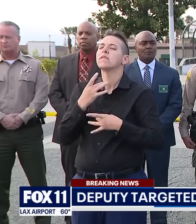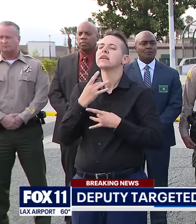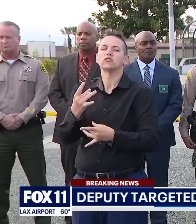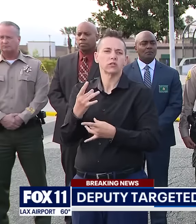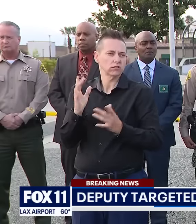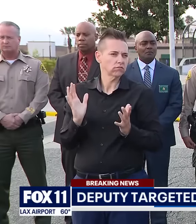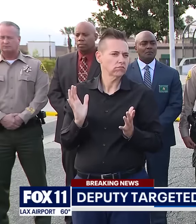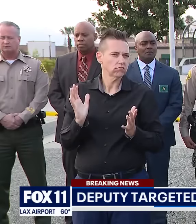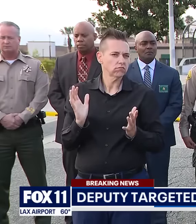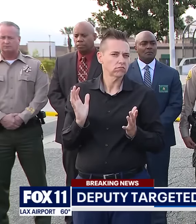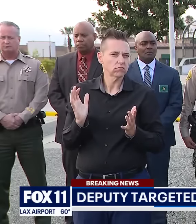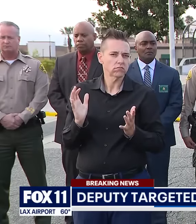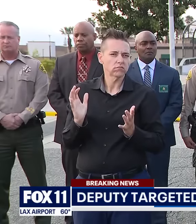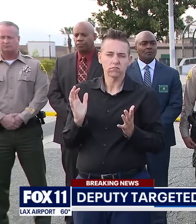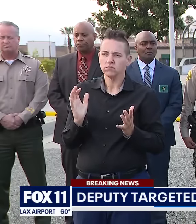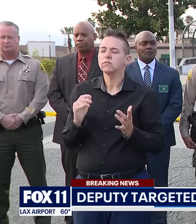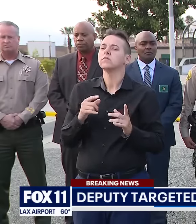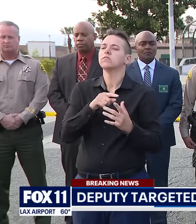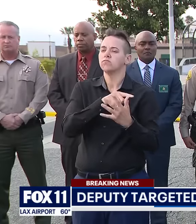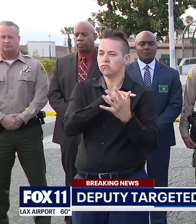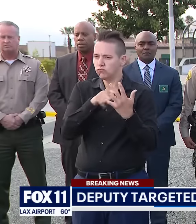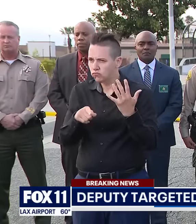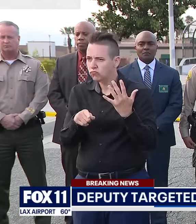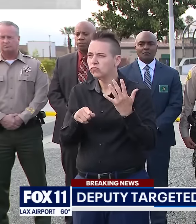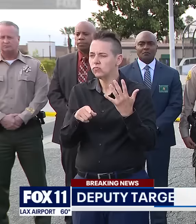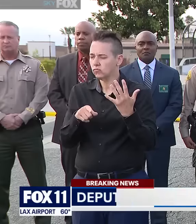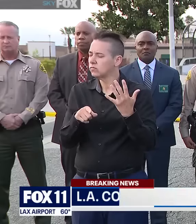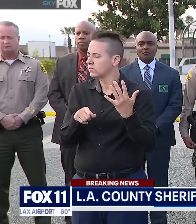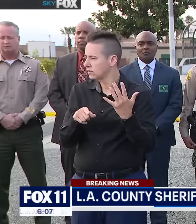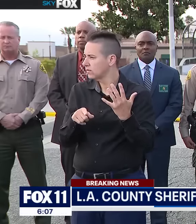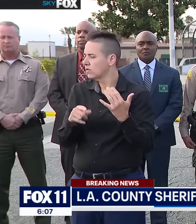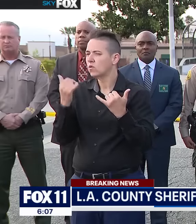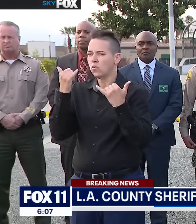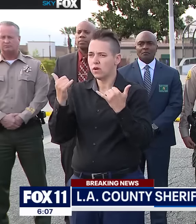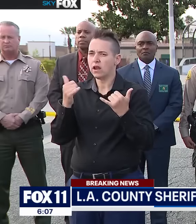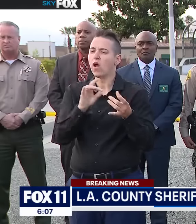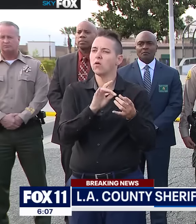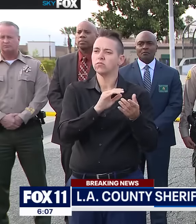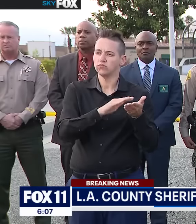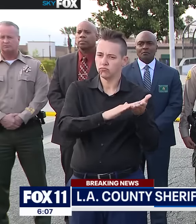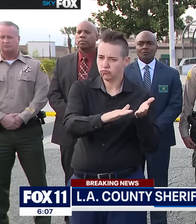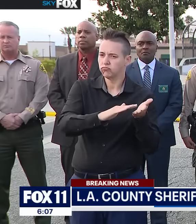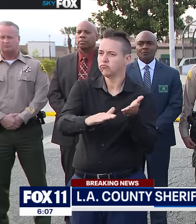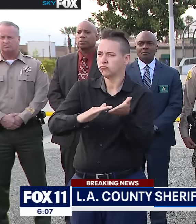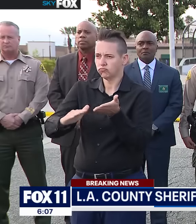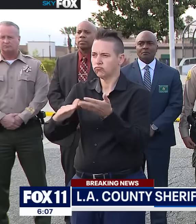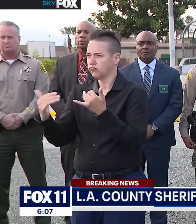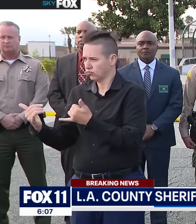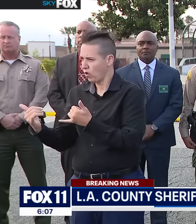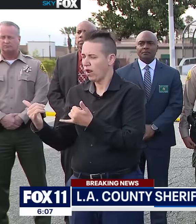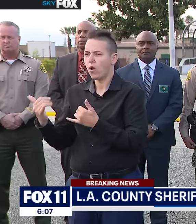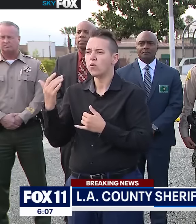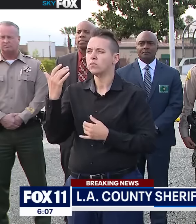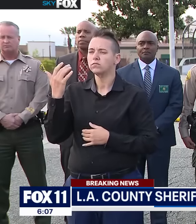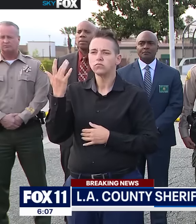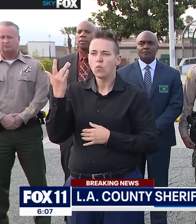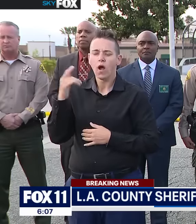I'm going to give you some information on that. And you've seen some activity, we did